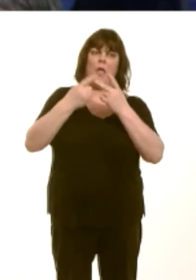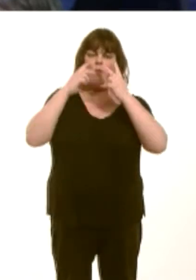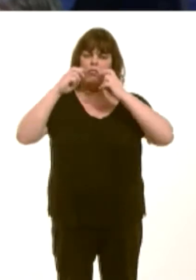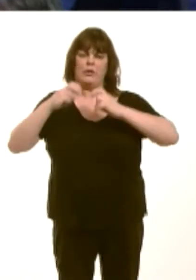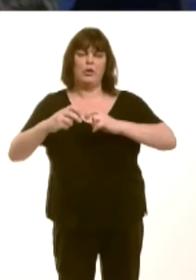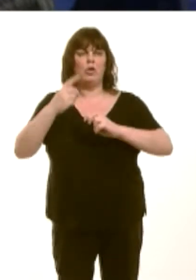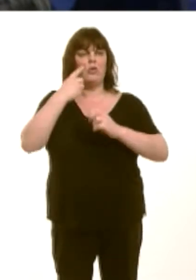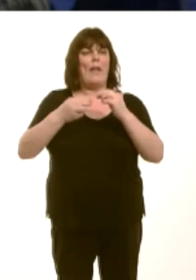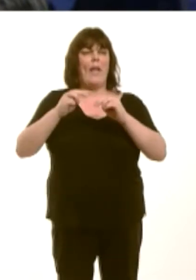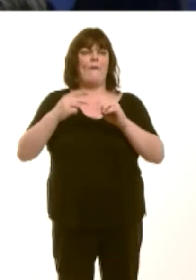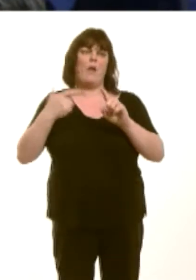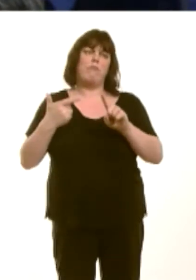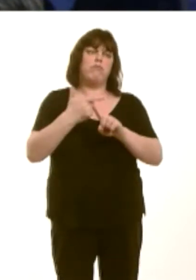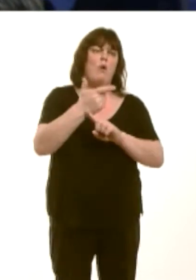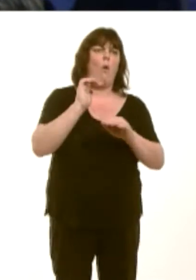also increase the risk significantly.